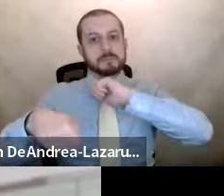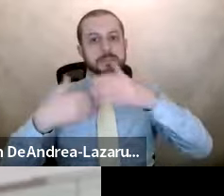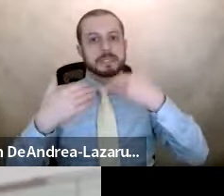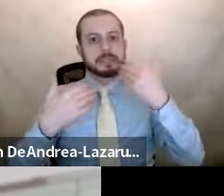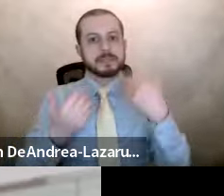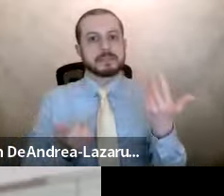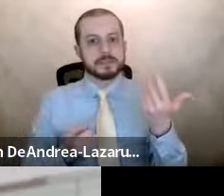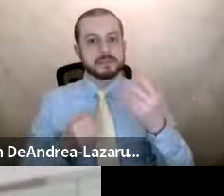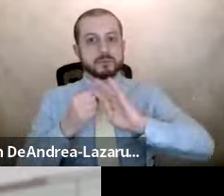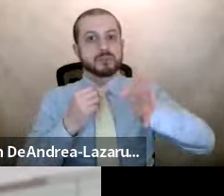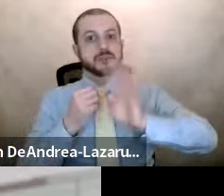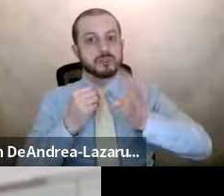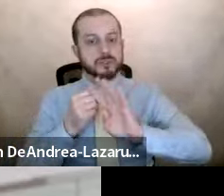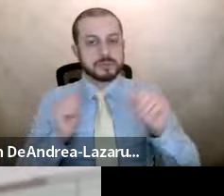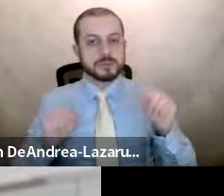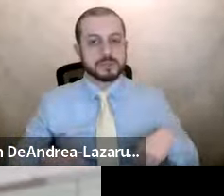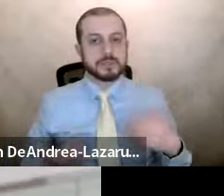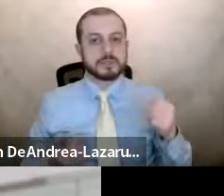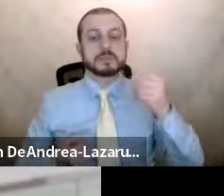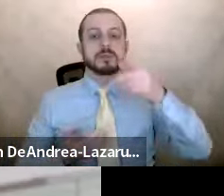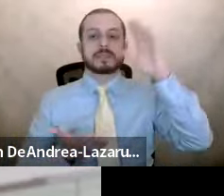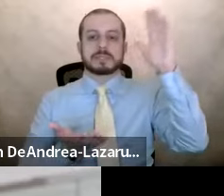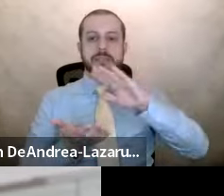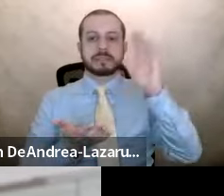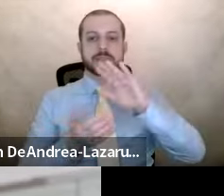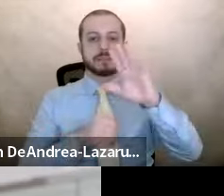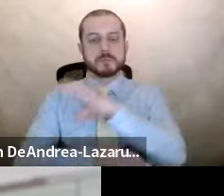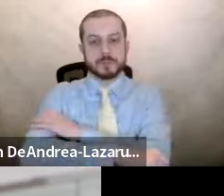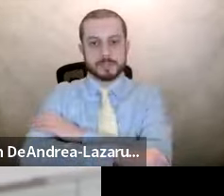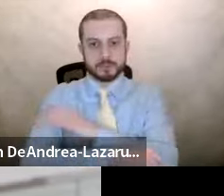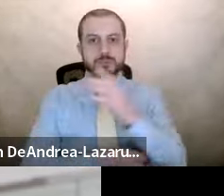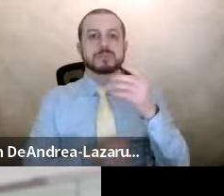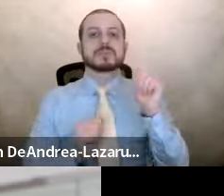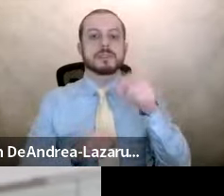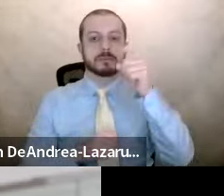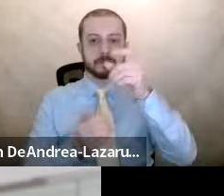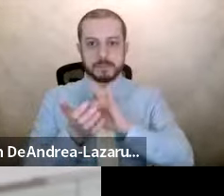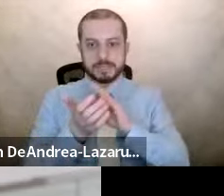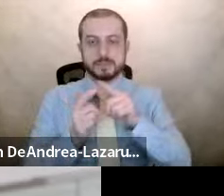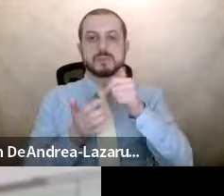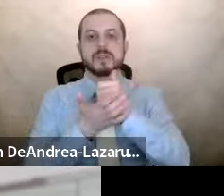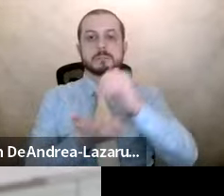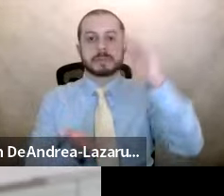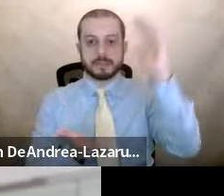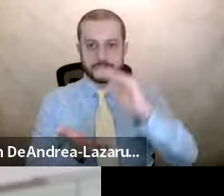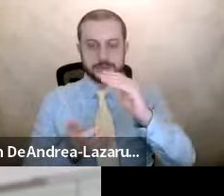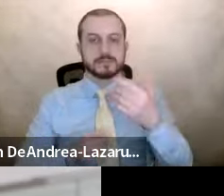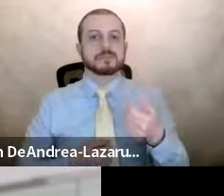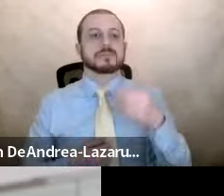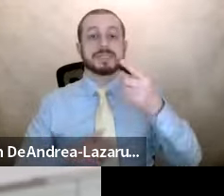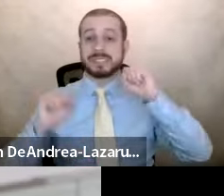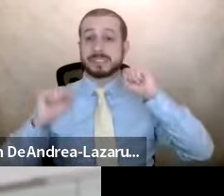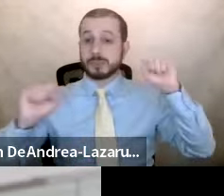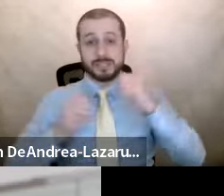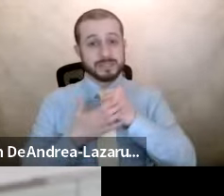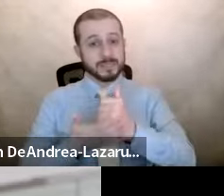Blood pressure is always a huge risk factor. If you have high blood pressure, that increases your risk of experiencing a stroke. If you have high blood pressure,